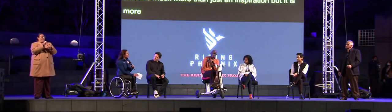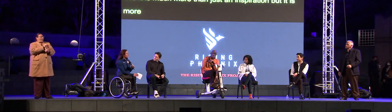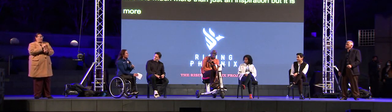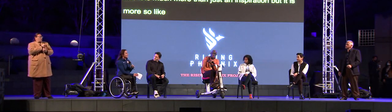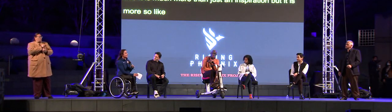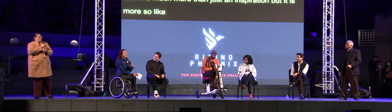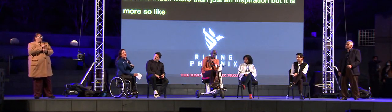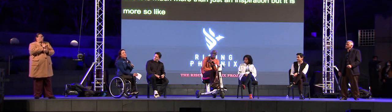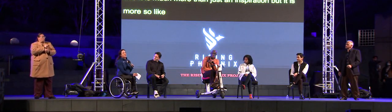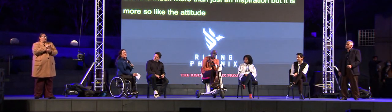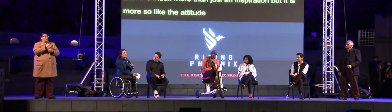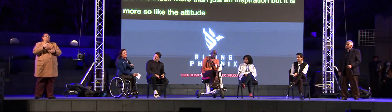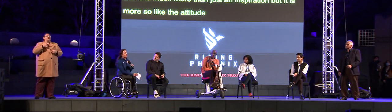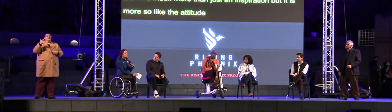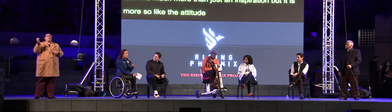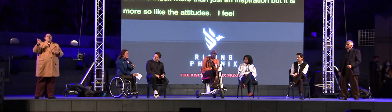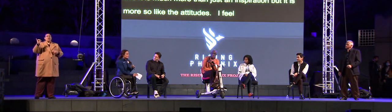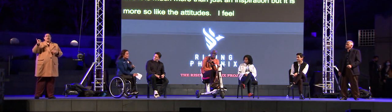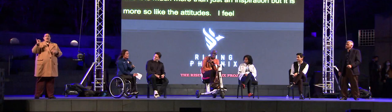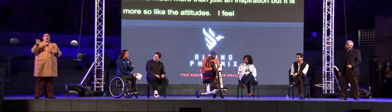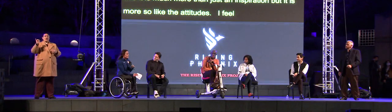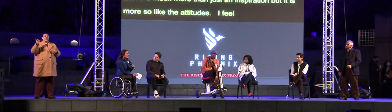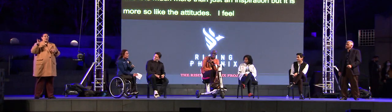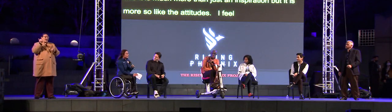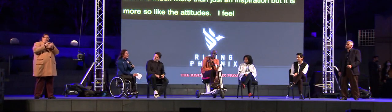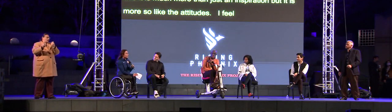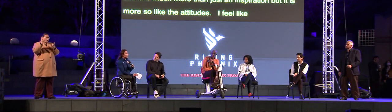I feel like we all go through something really hard in life,